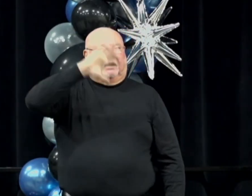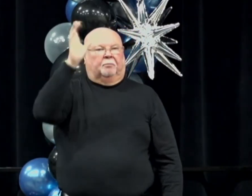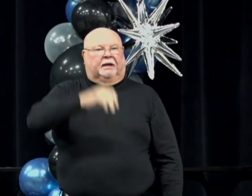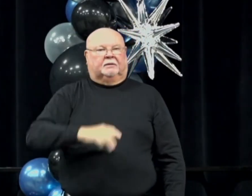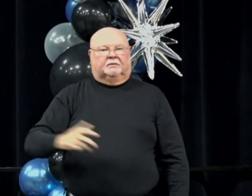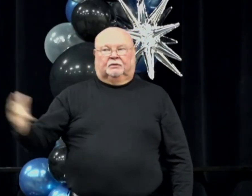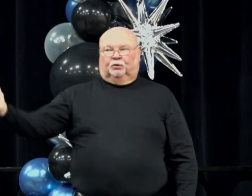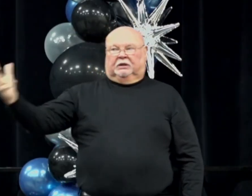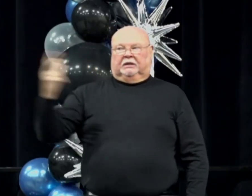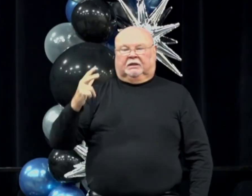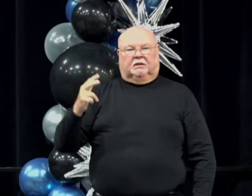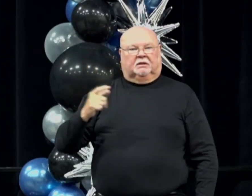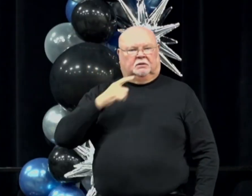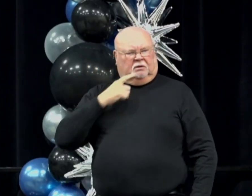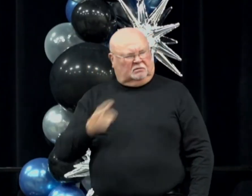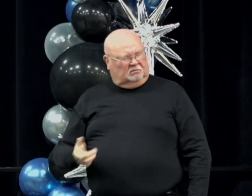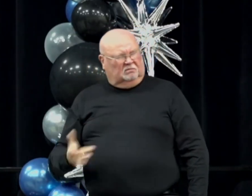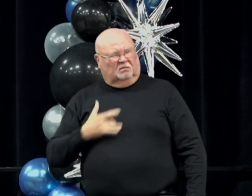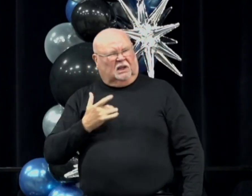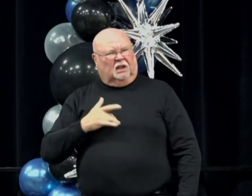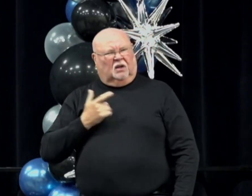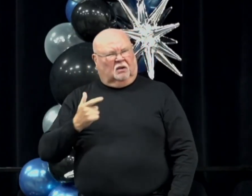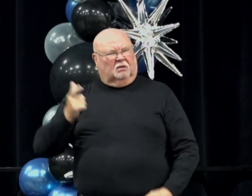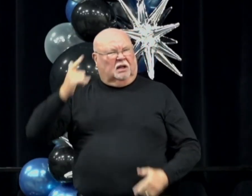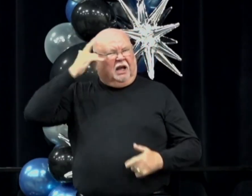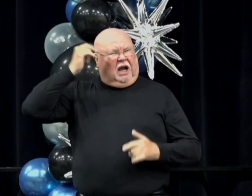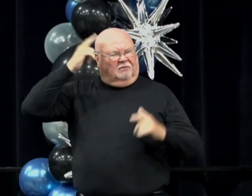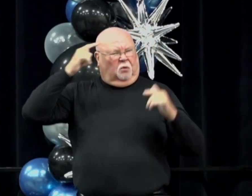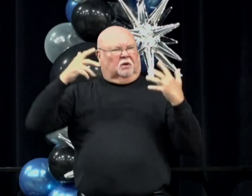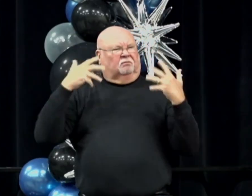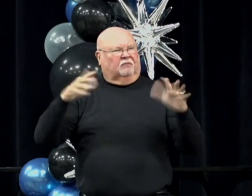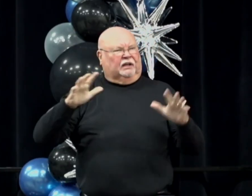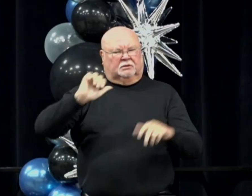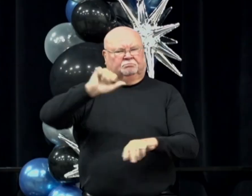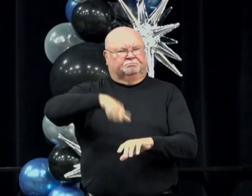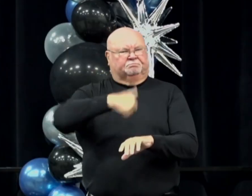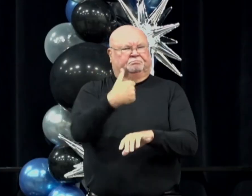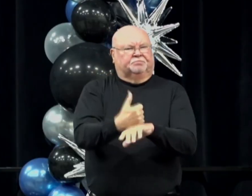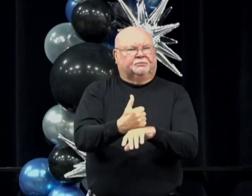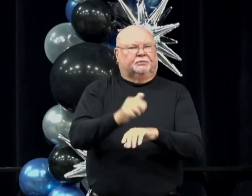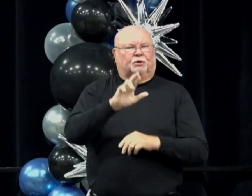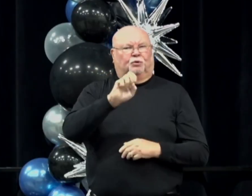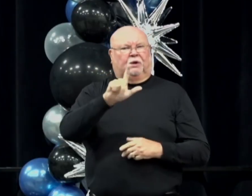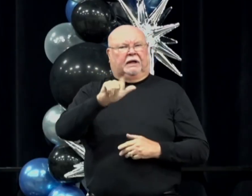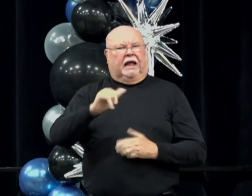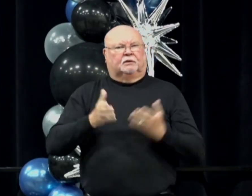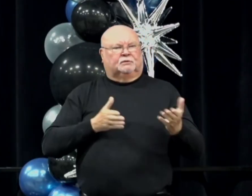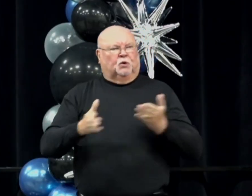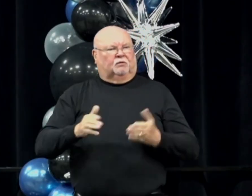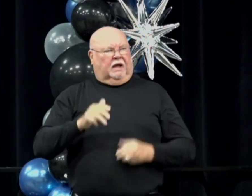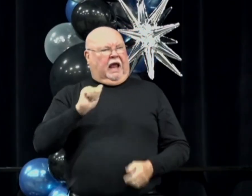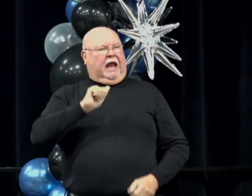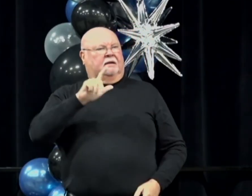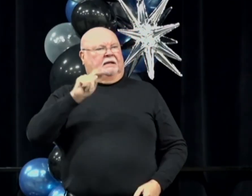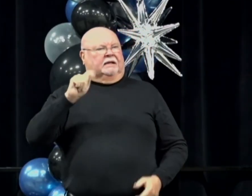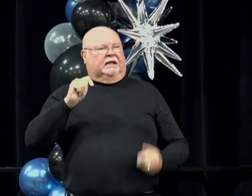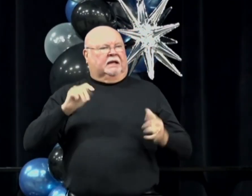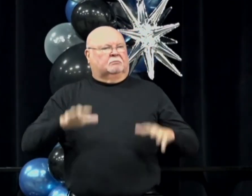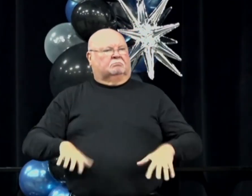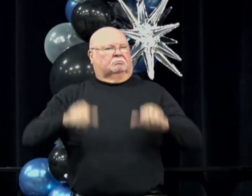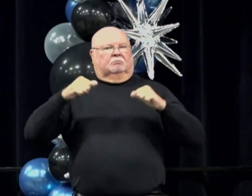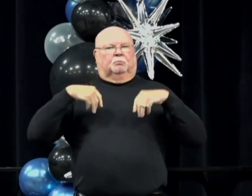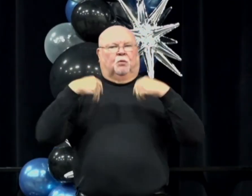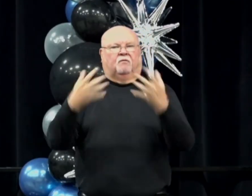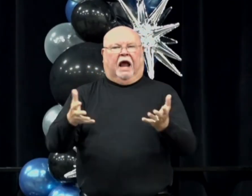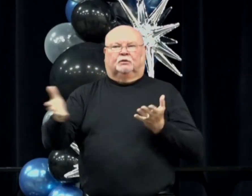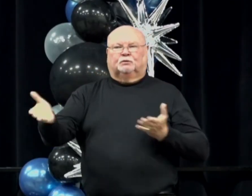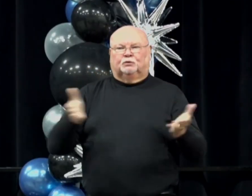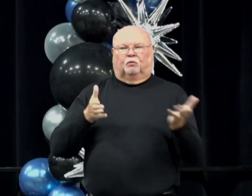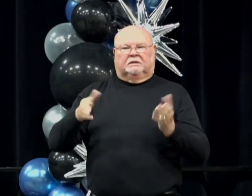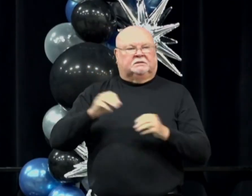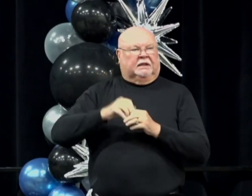company. They said California already has a relay service, that AT&T was providing that